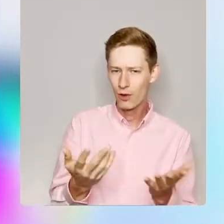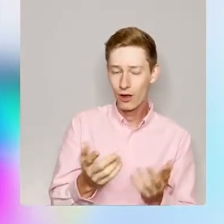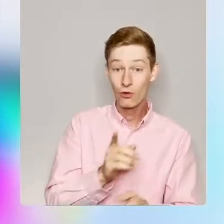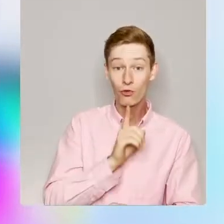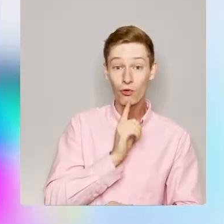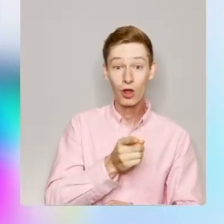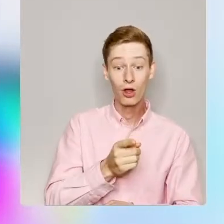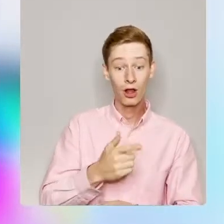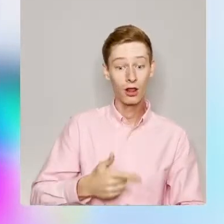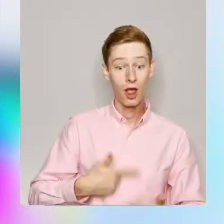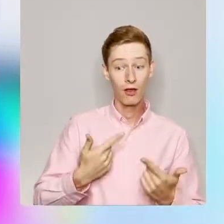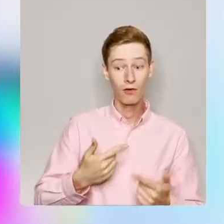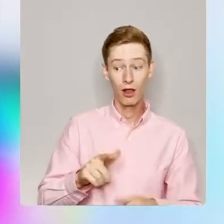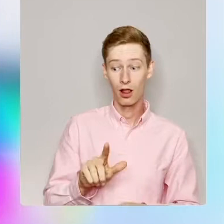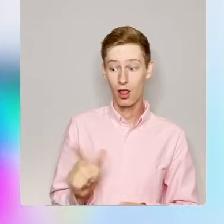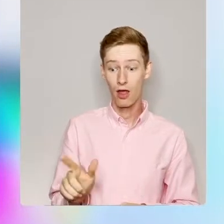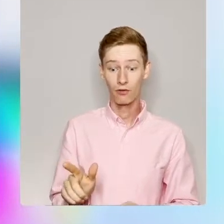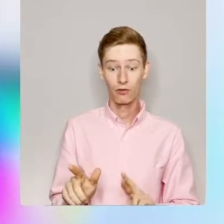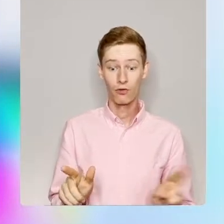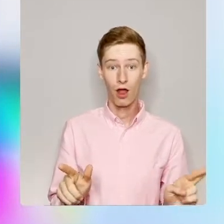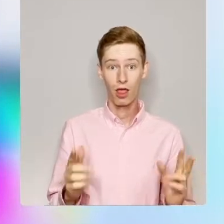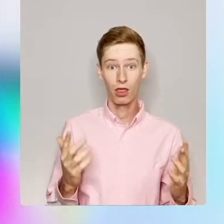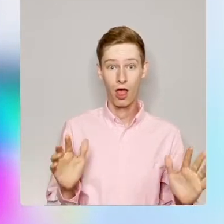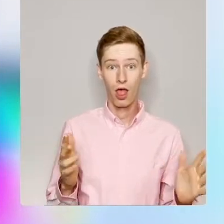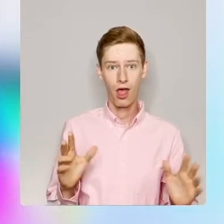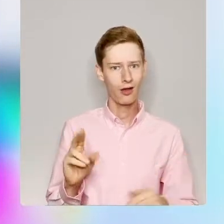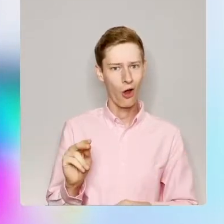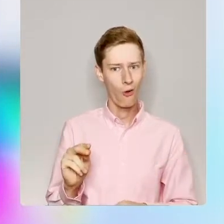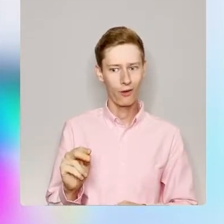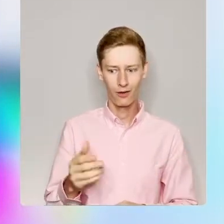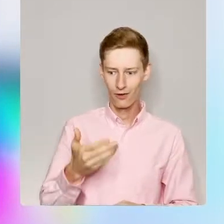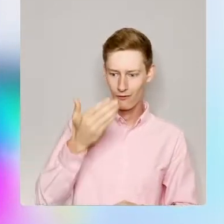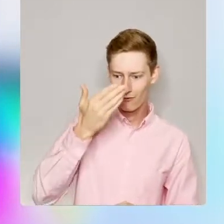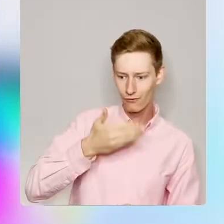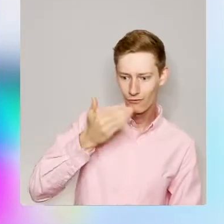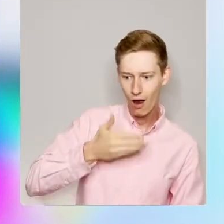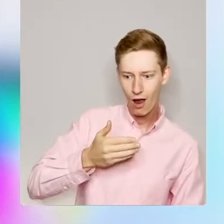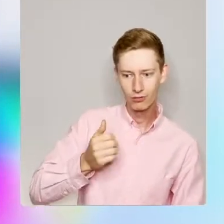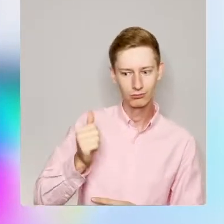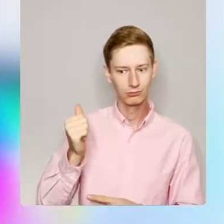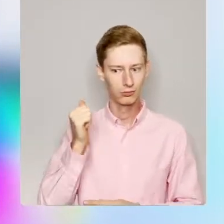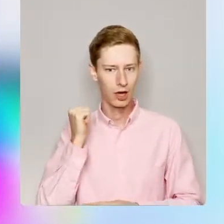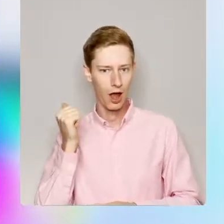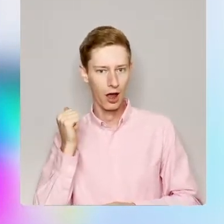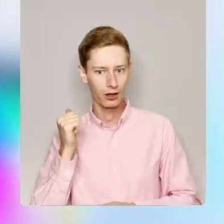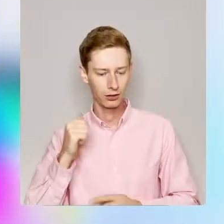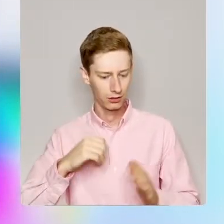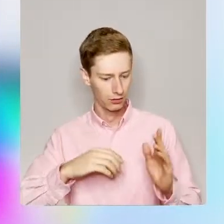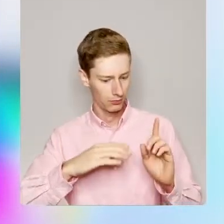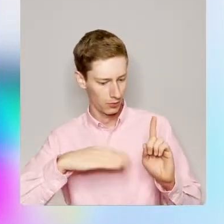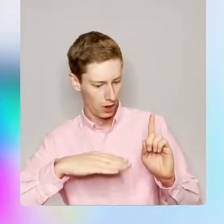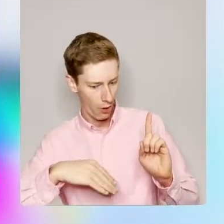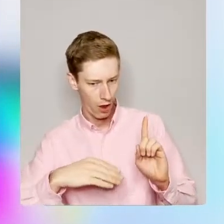between left and right. We hear it behind us, in front of us, below us, and above us.